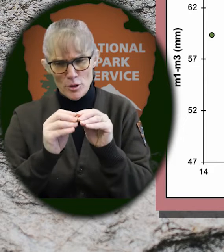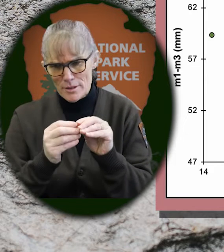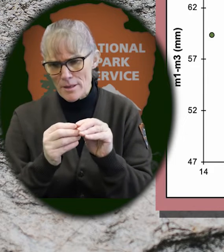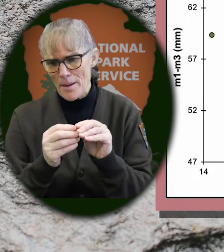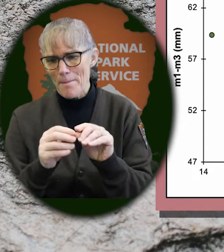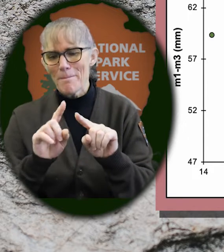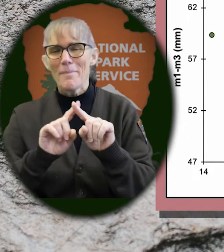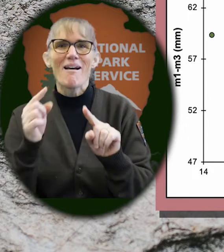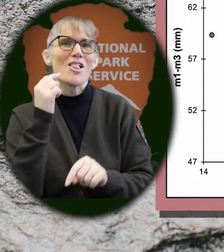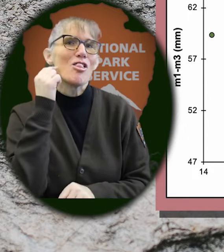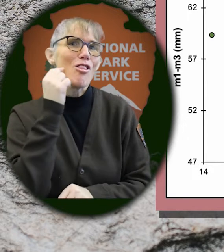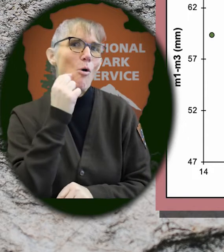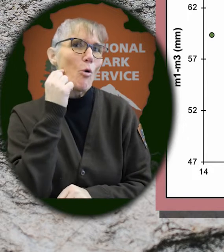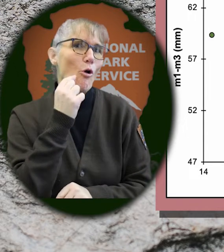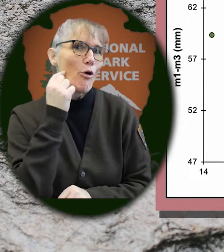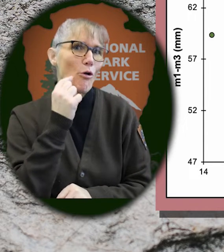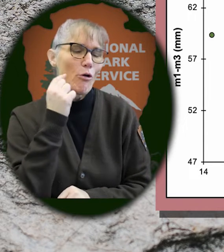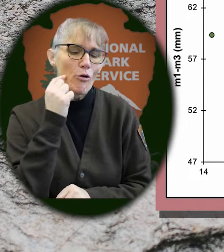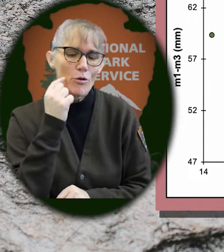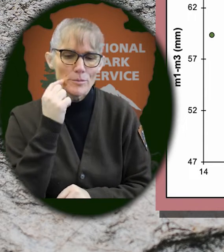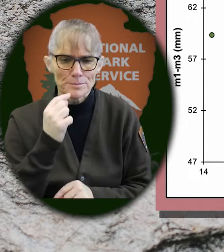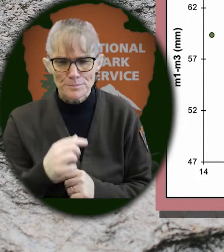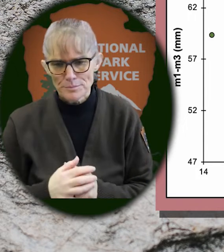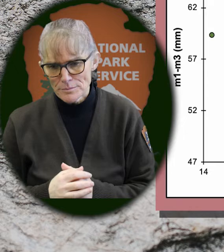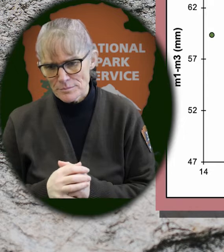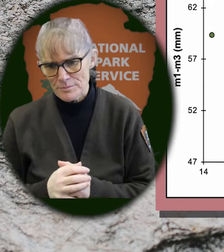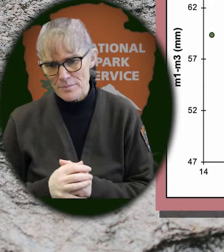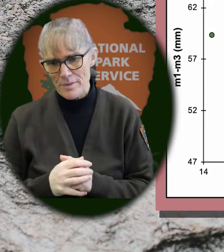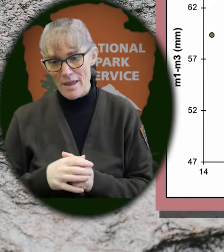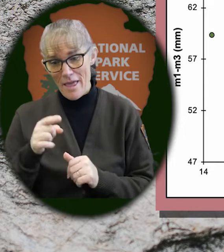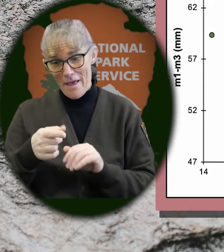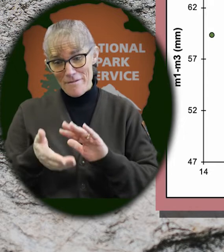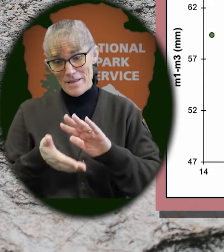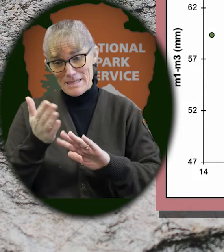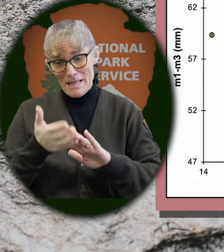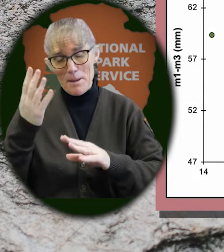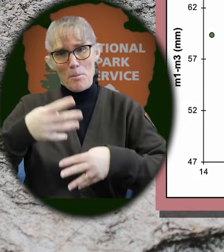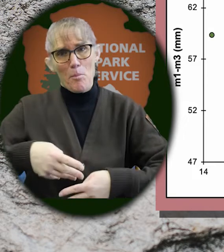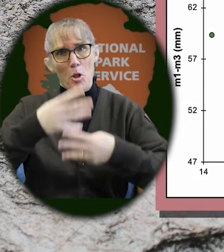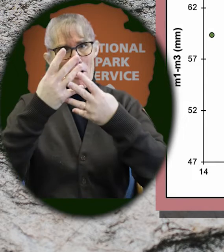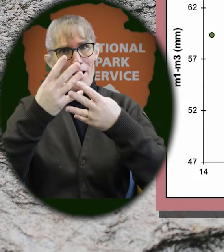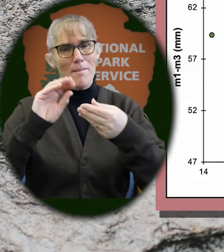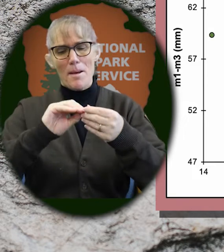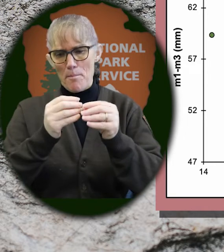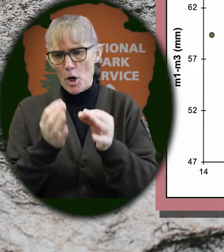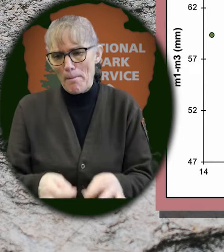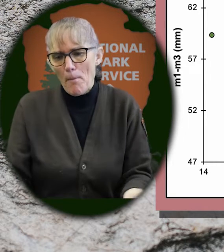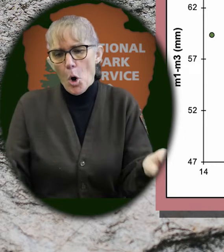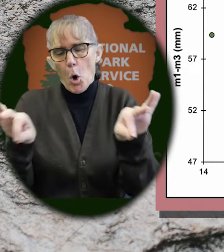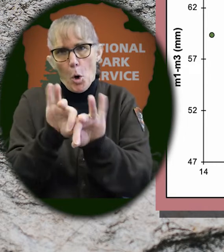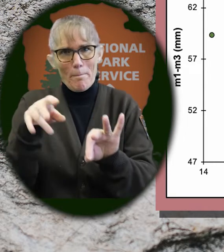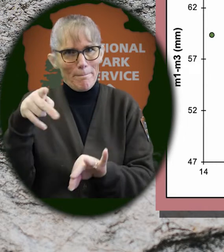But these are from the lower tooth row um and in this case we are getting a um significant P value,